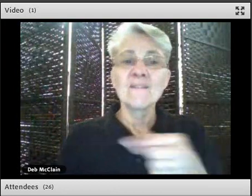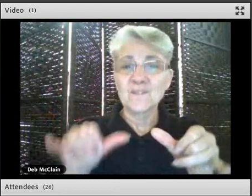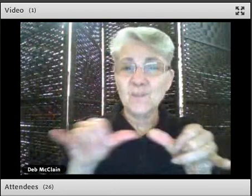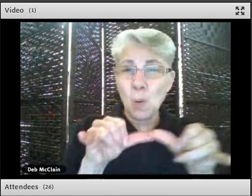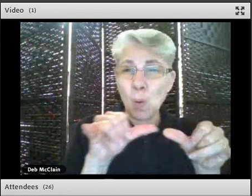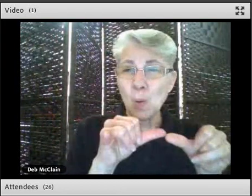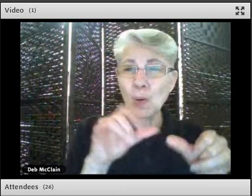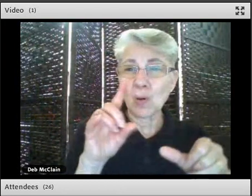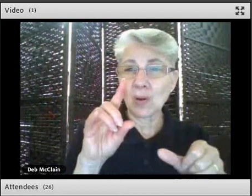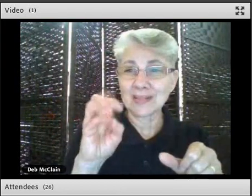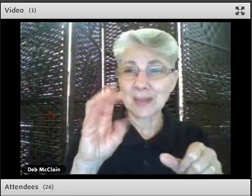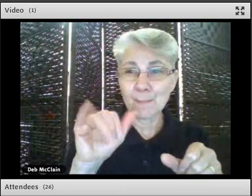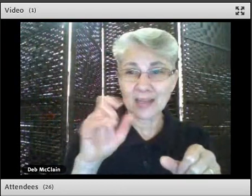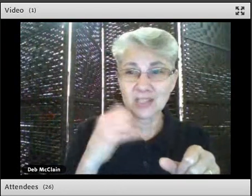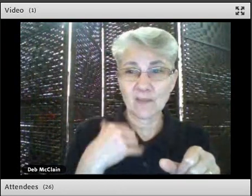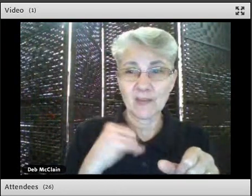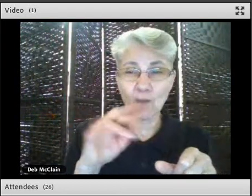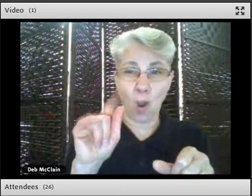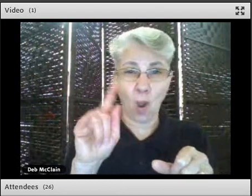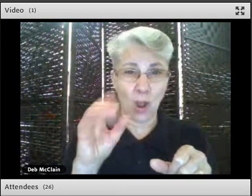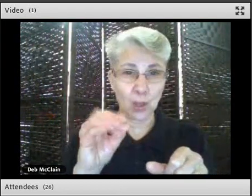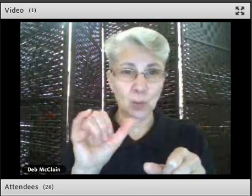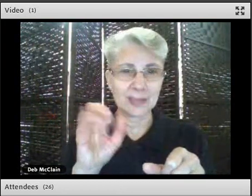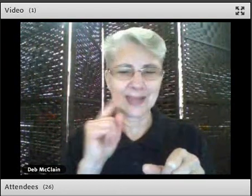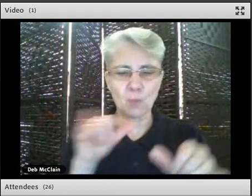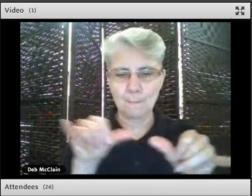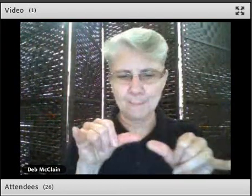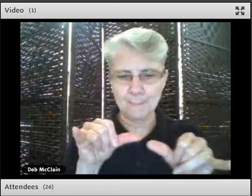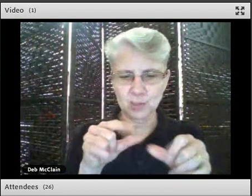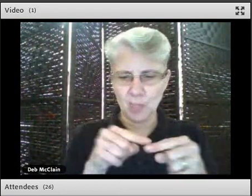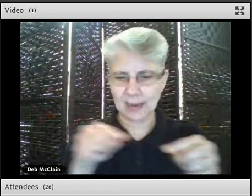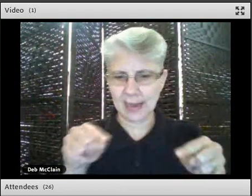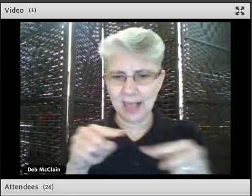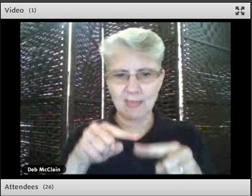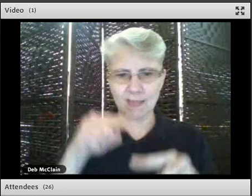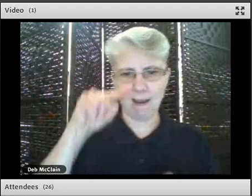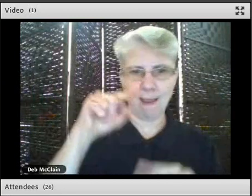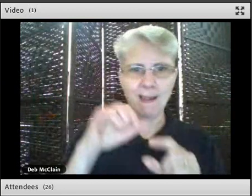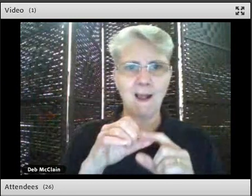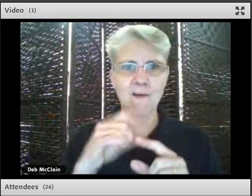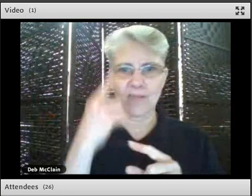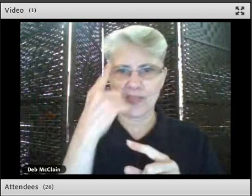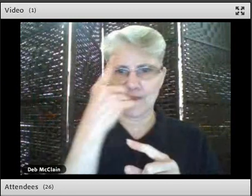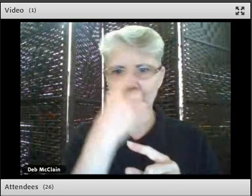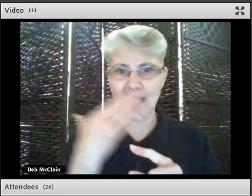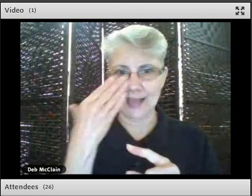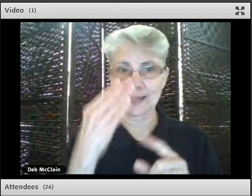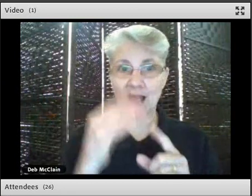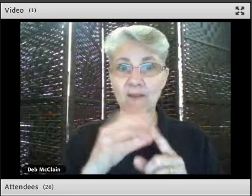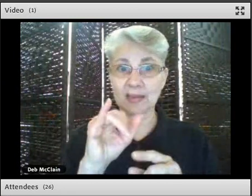of the face of the cassette in centimeters, and that's where you will get 10 x 7 centimeters.